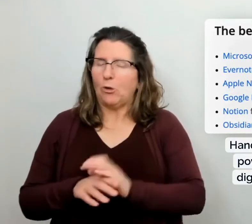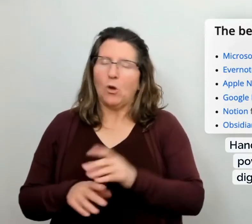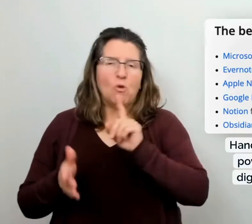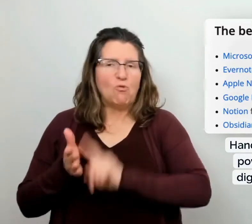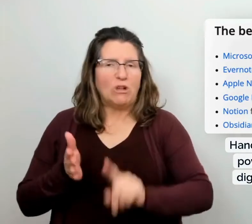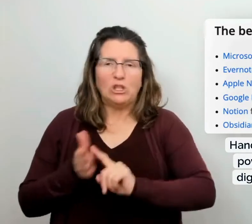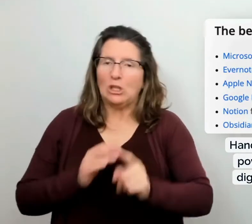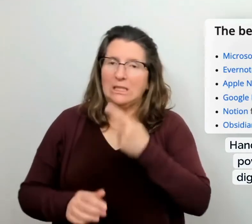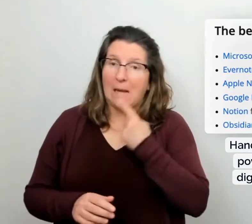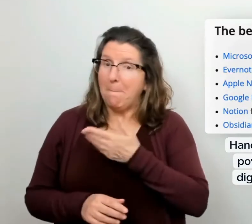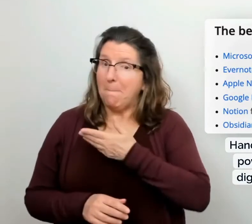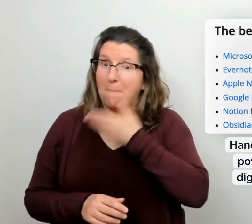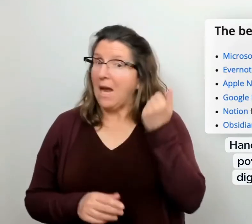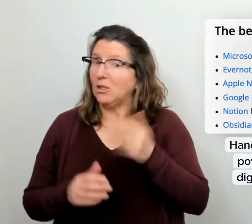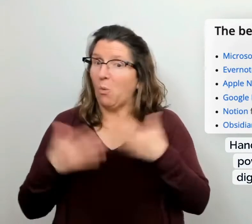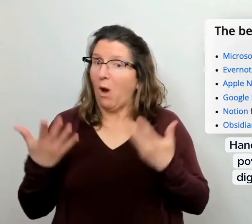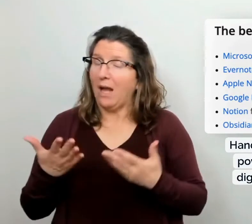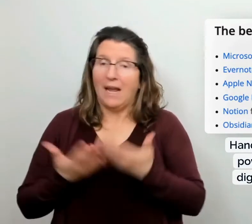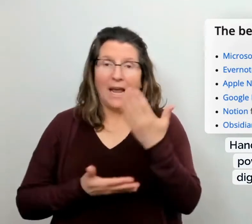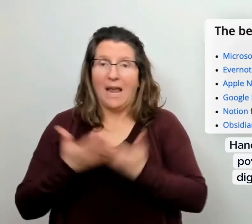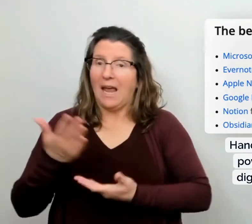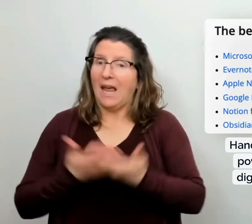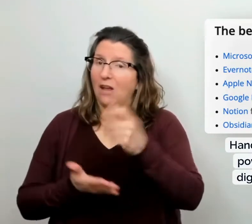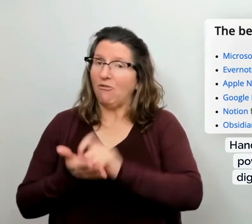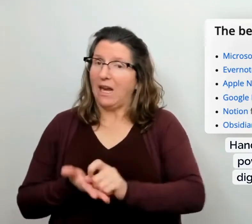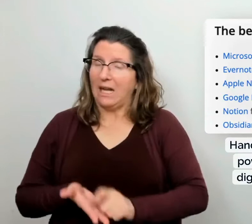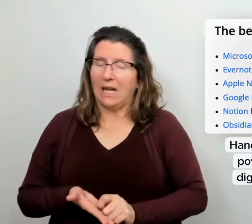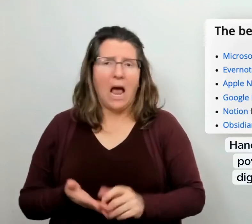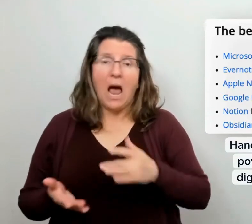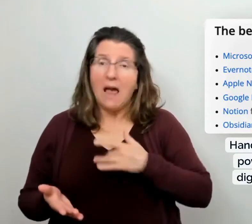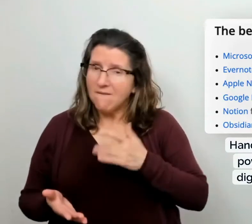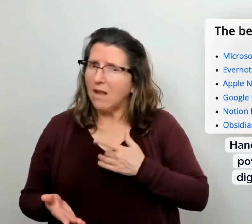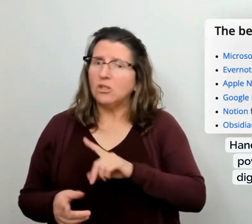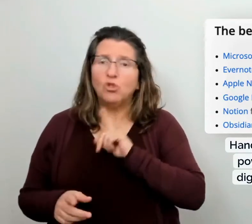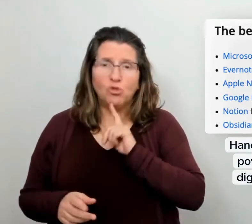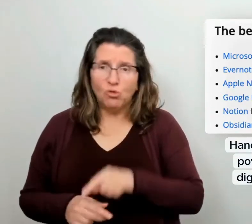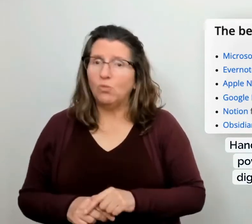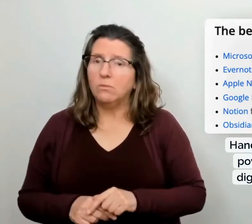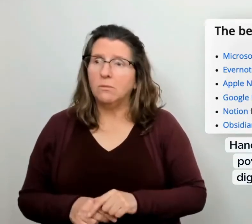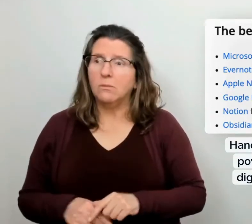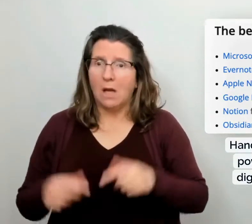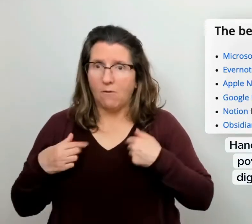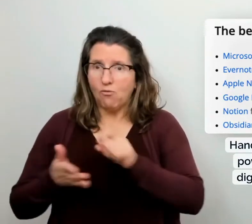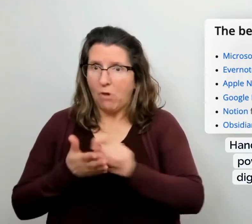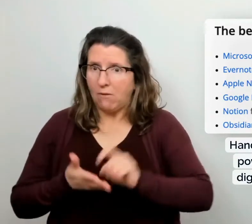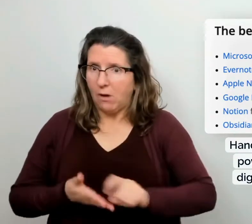but the research shows that handwritten notes are more effective for learning retention. That resonates with me.